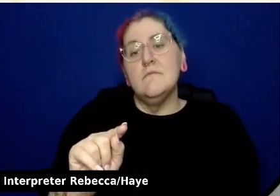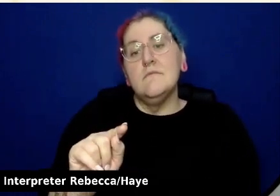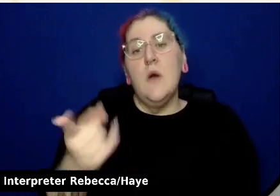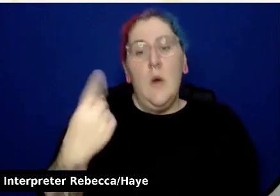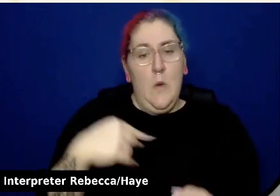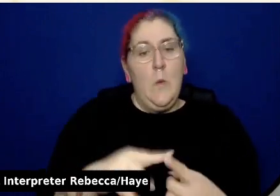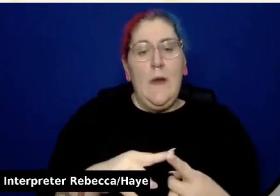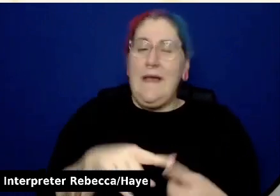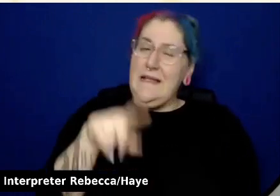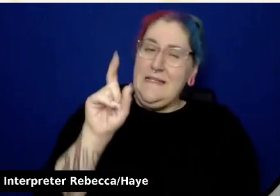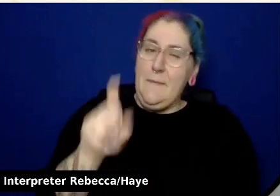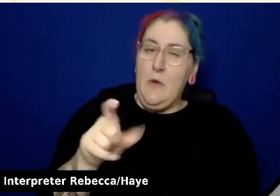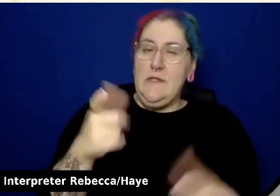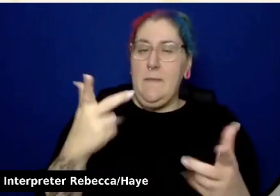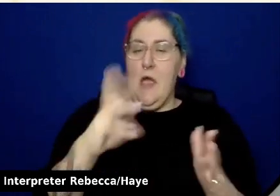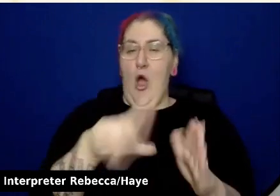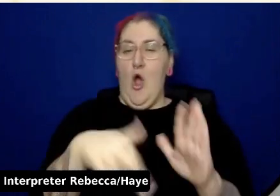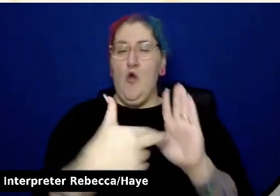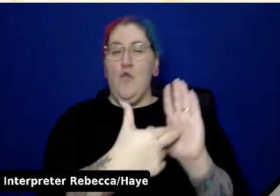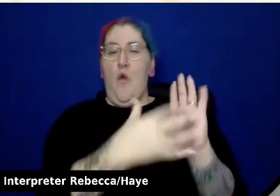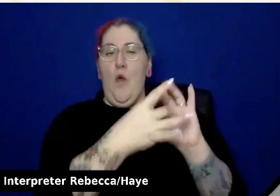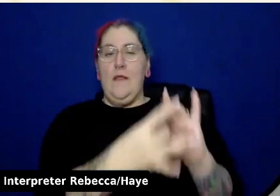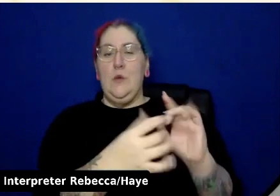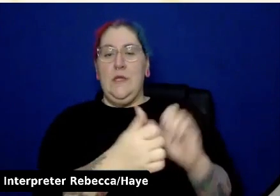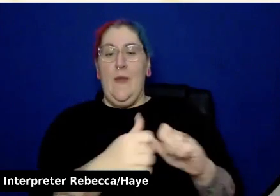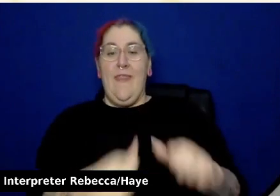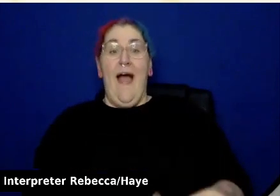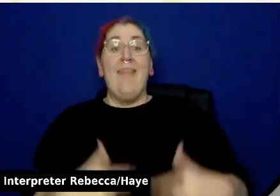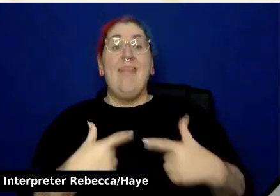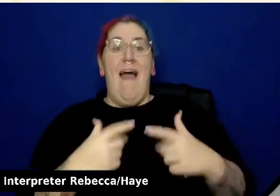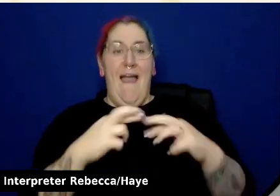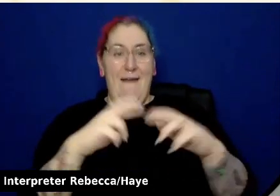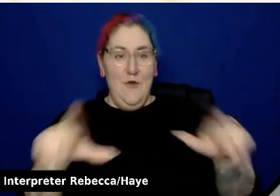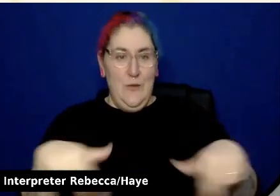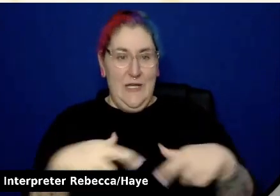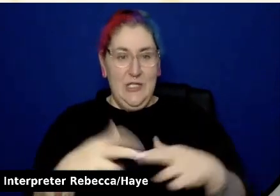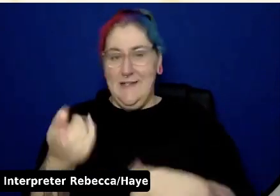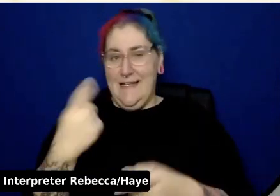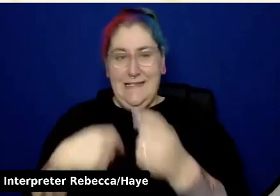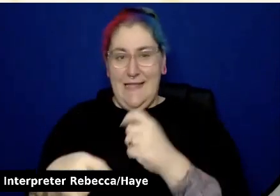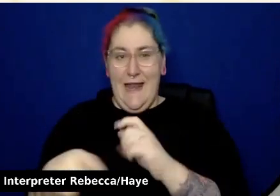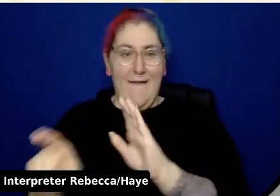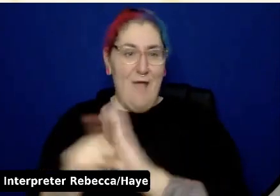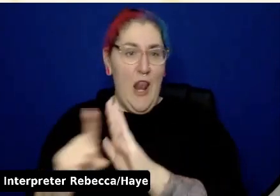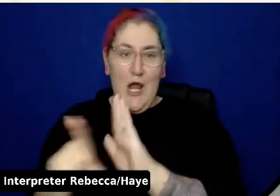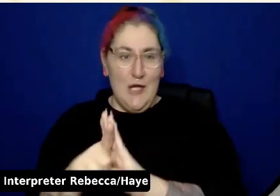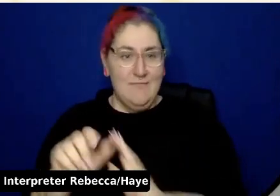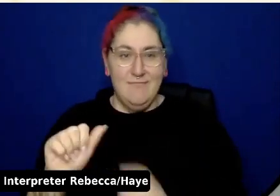We have already seen one misuse of aria-live equal to polite on our auto rotating carousel example,